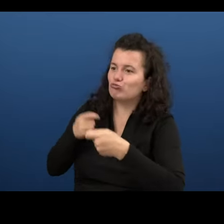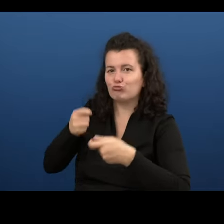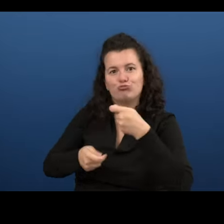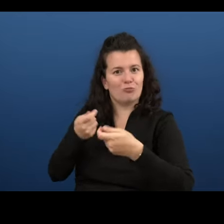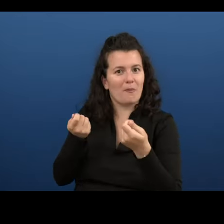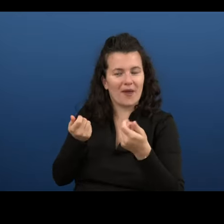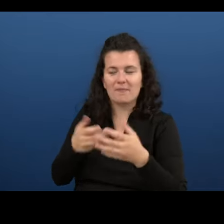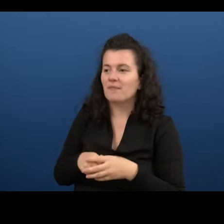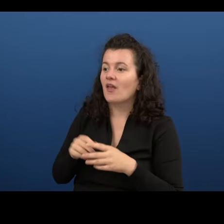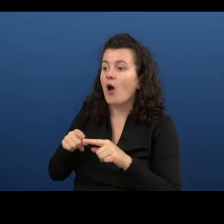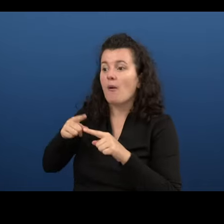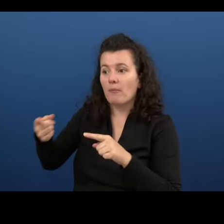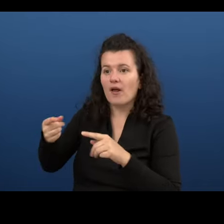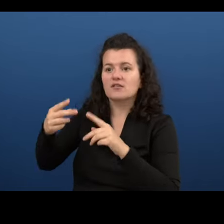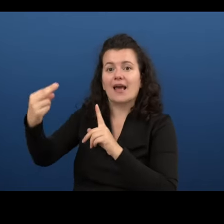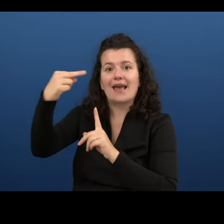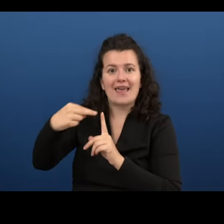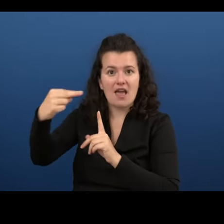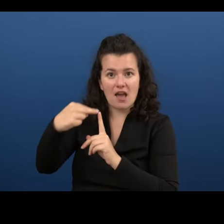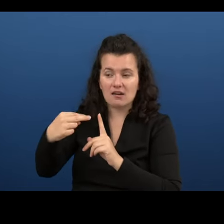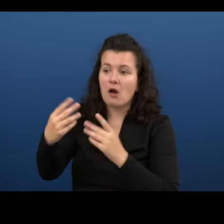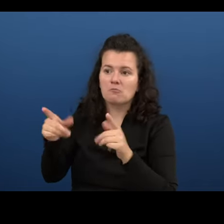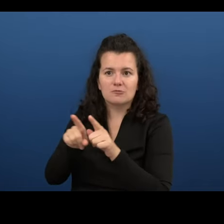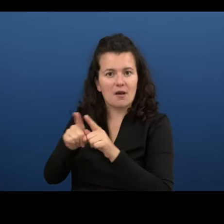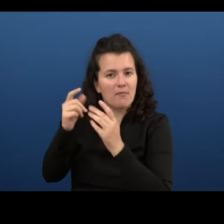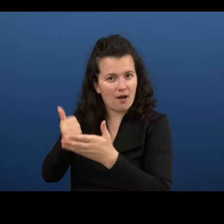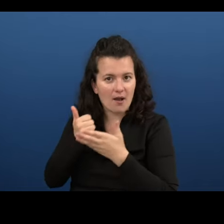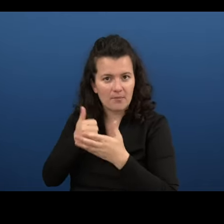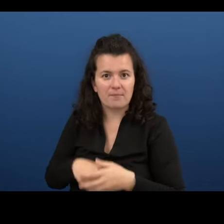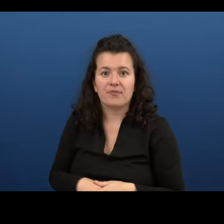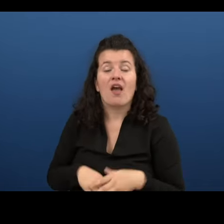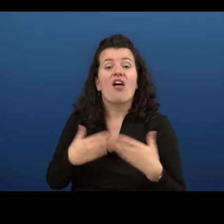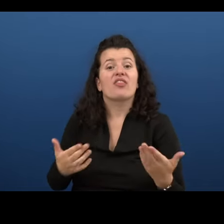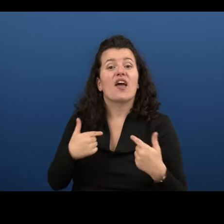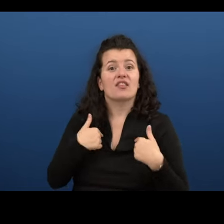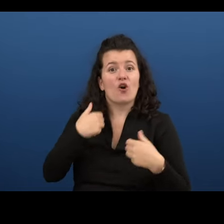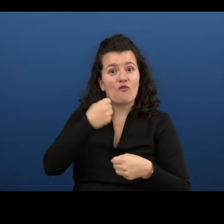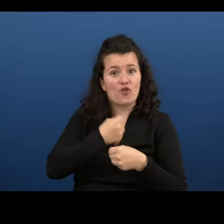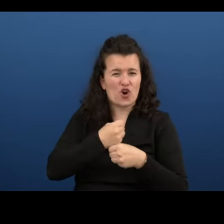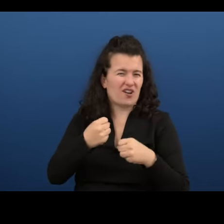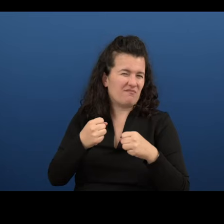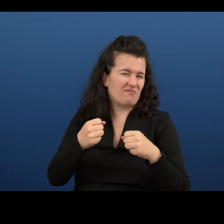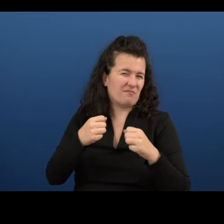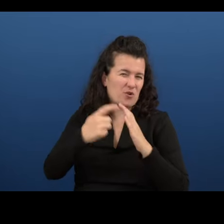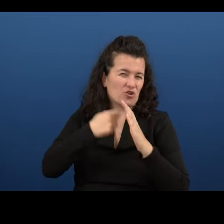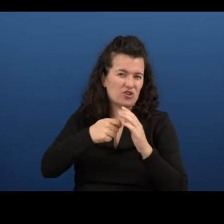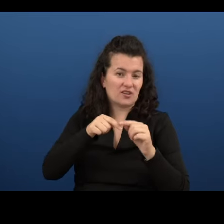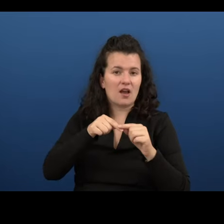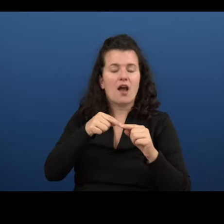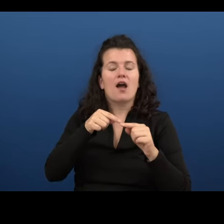partnered with the German organization, and they started a boot camp.